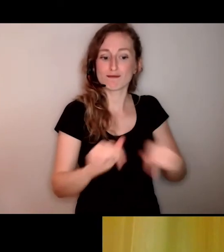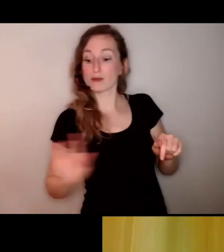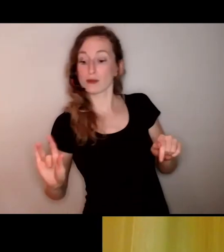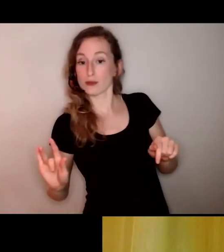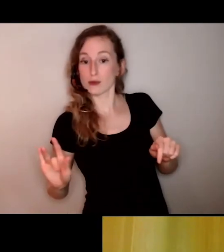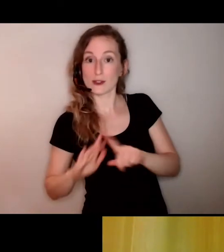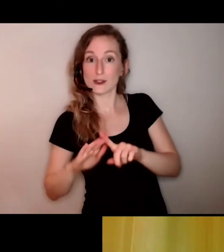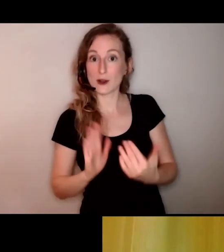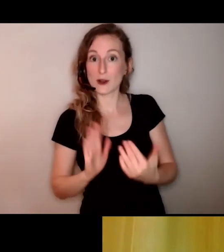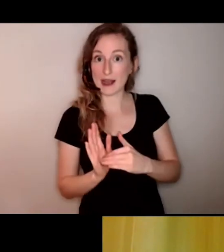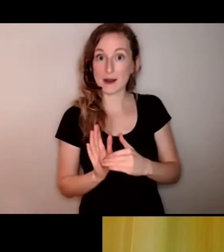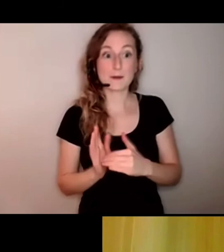that you have at home with you.